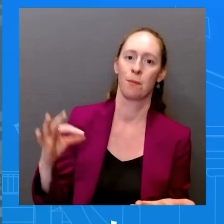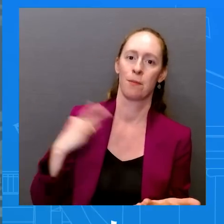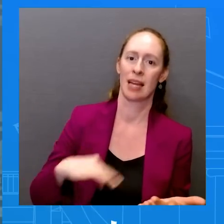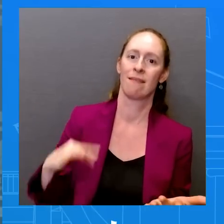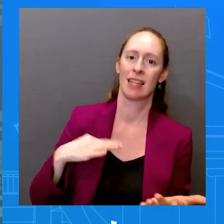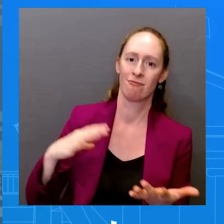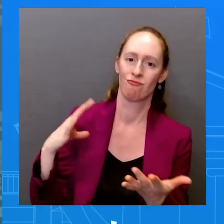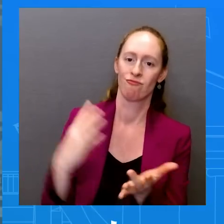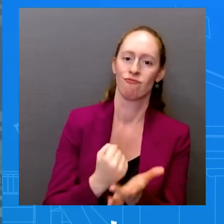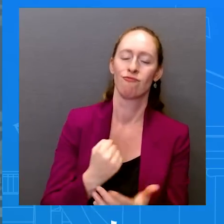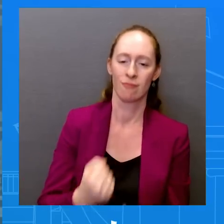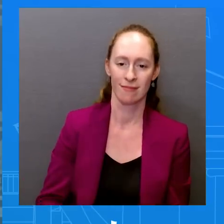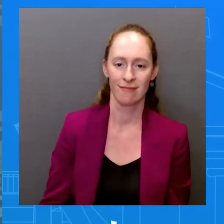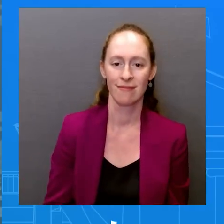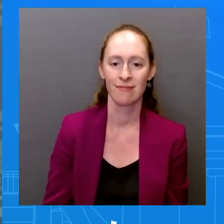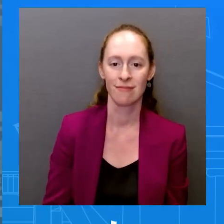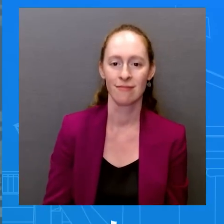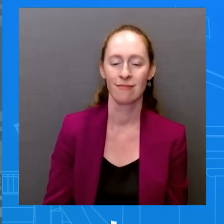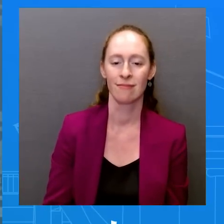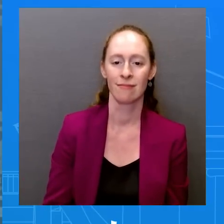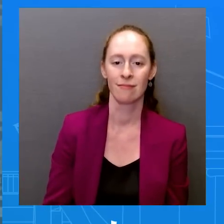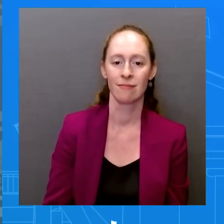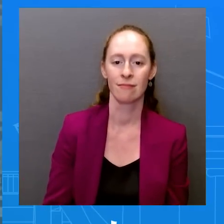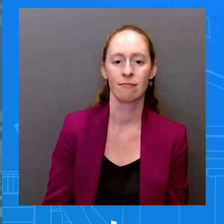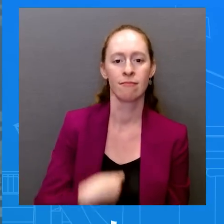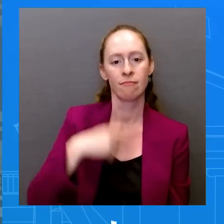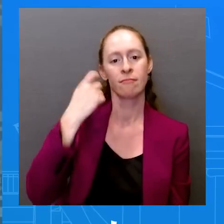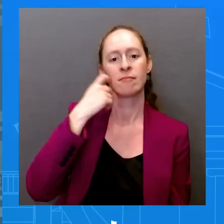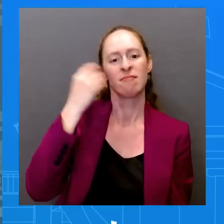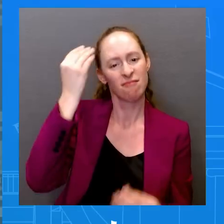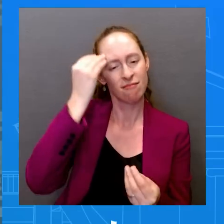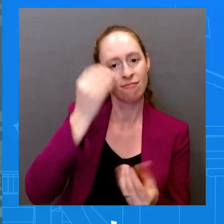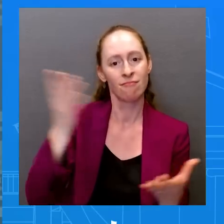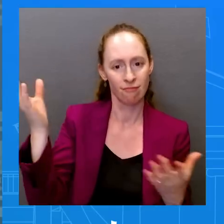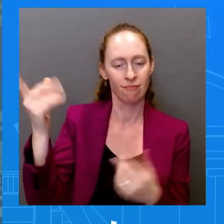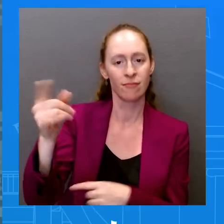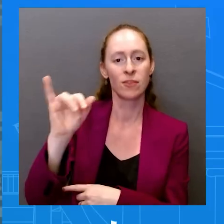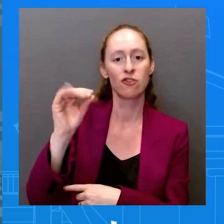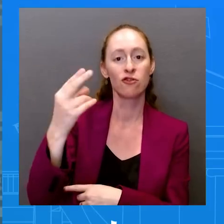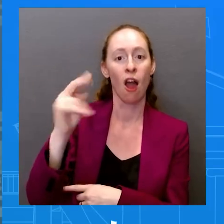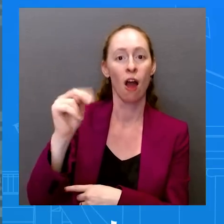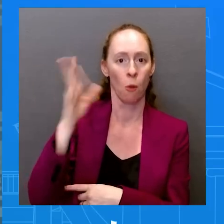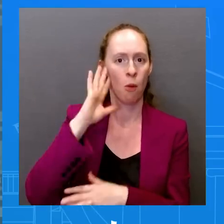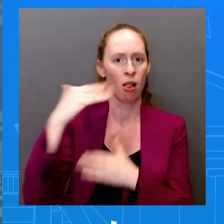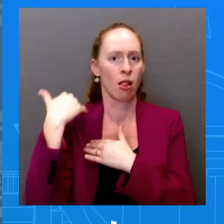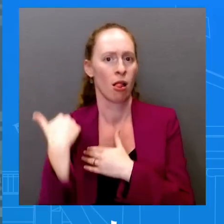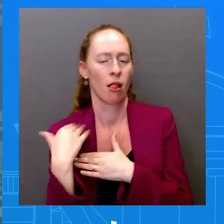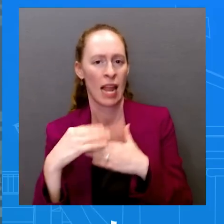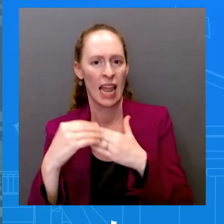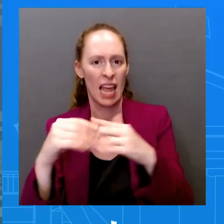As we have done with the American Rescue Plan, as we have done with the bipartisan infrastructure legislation,